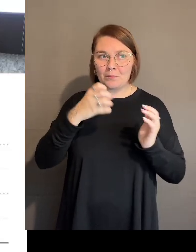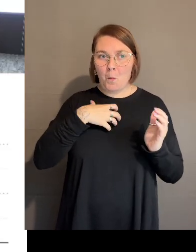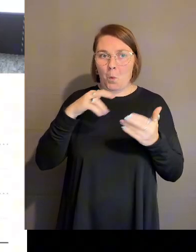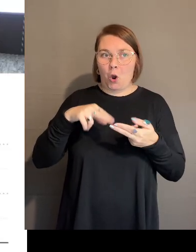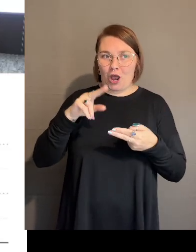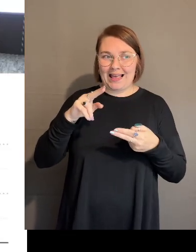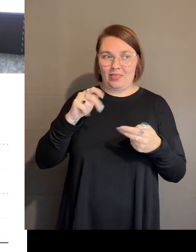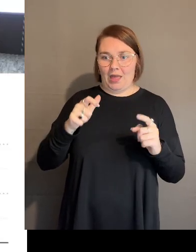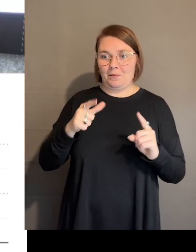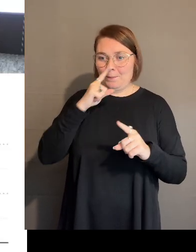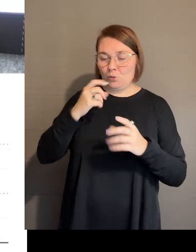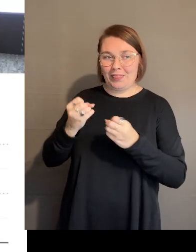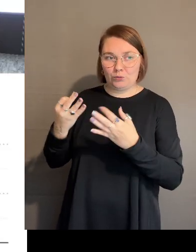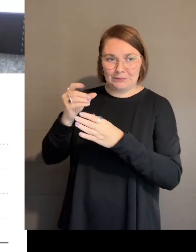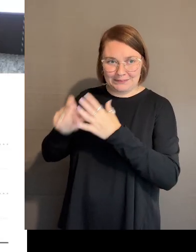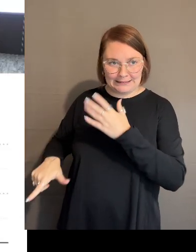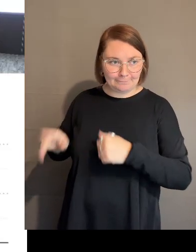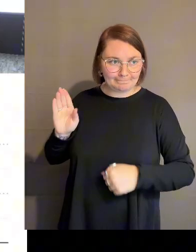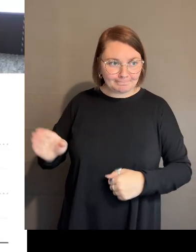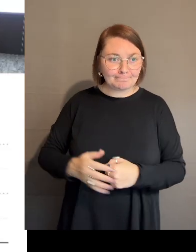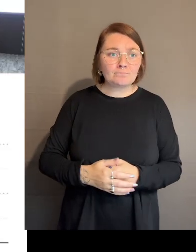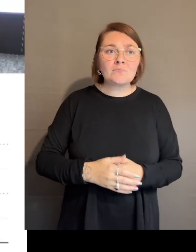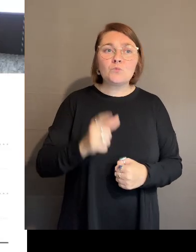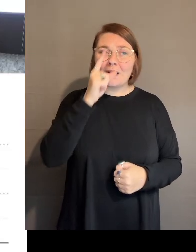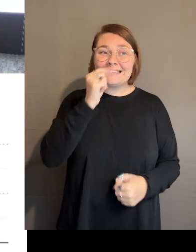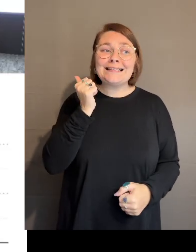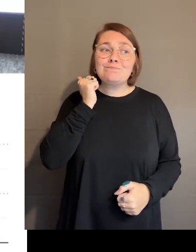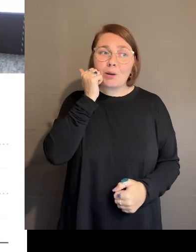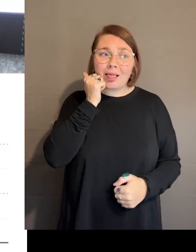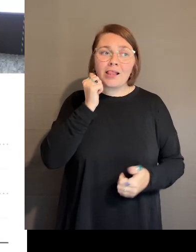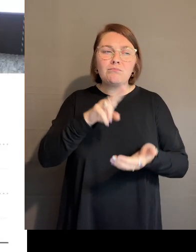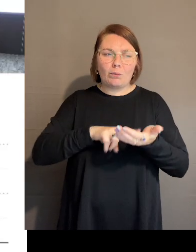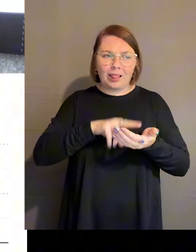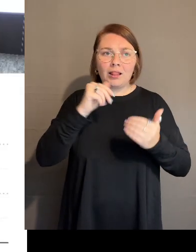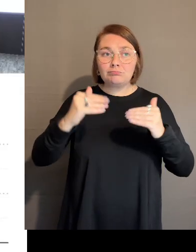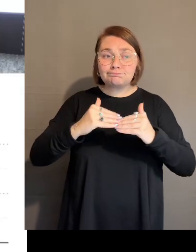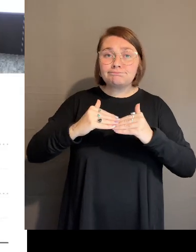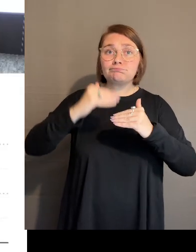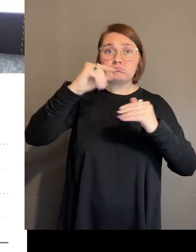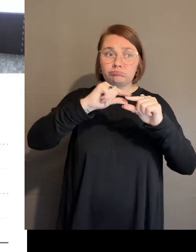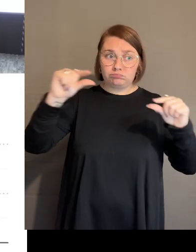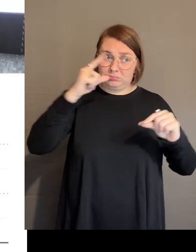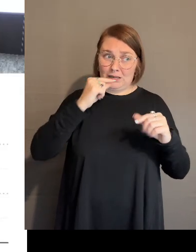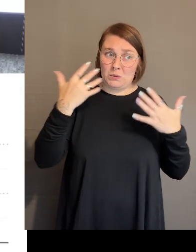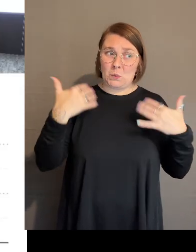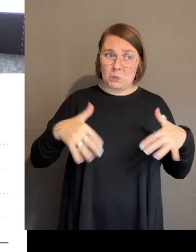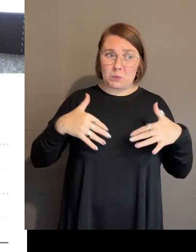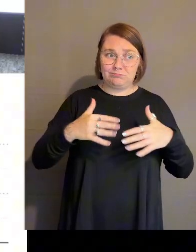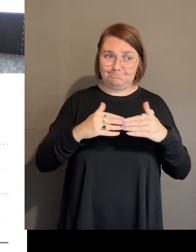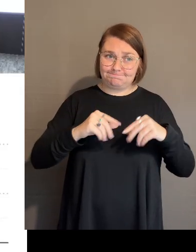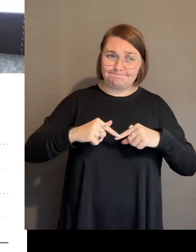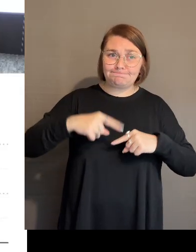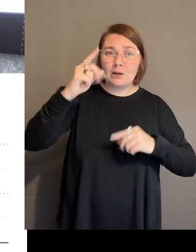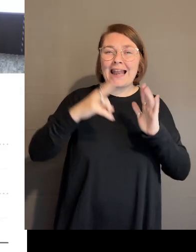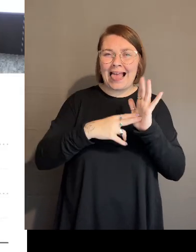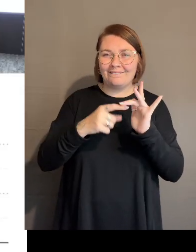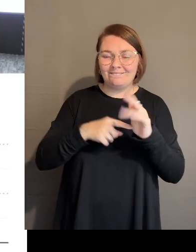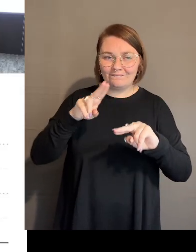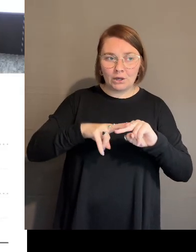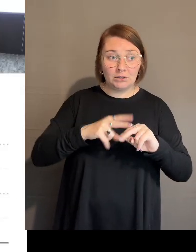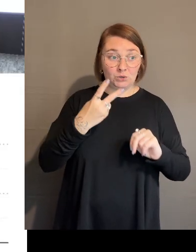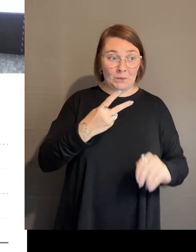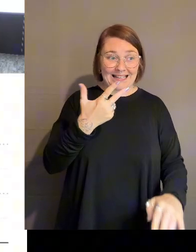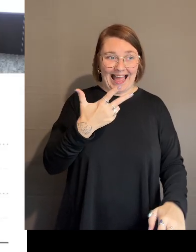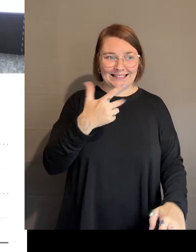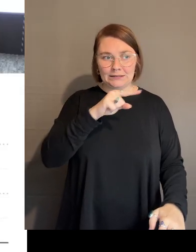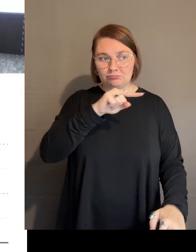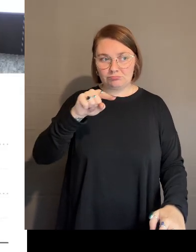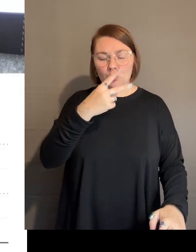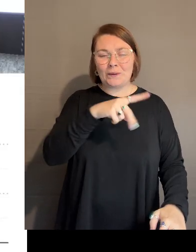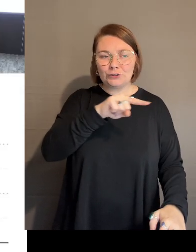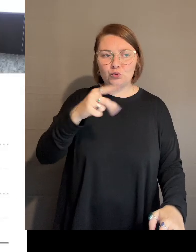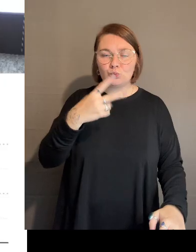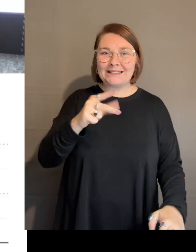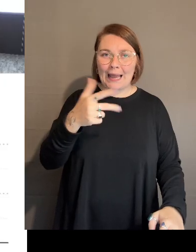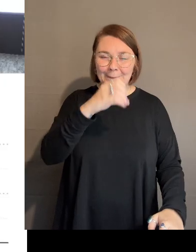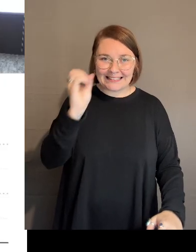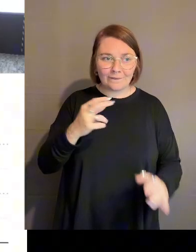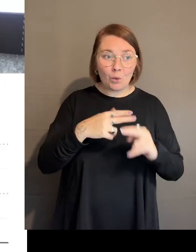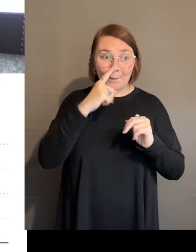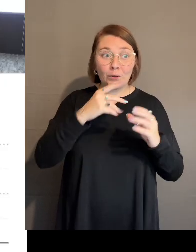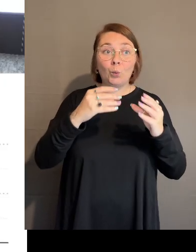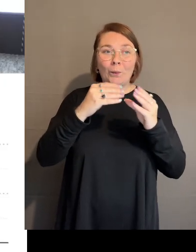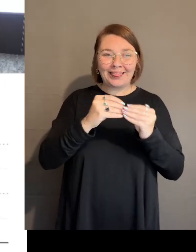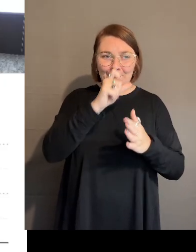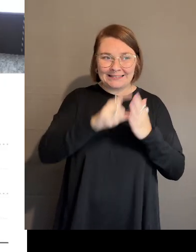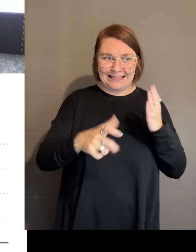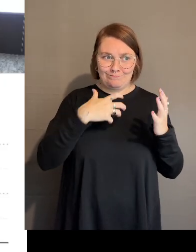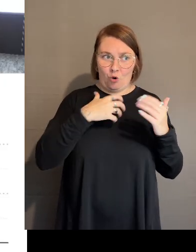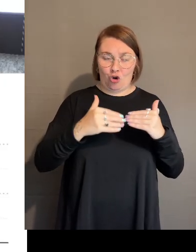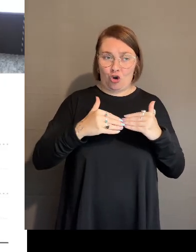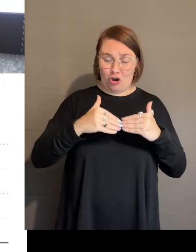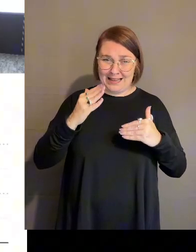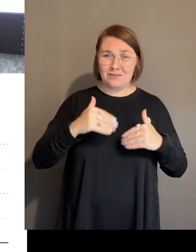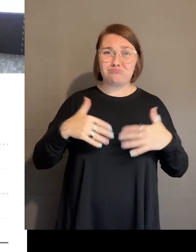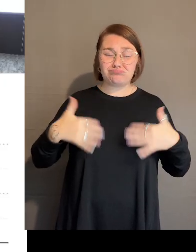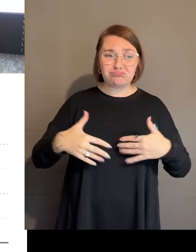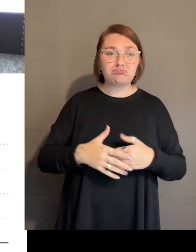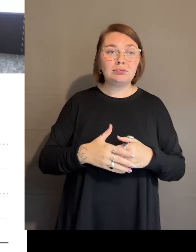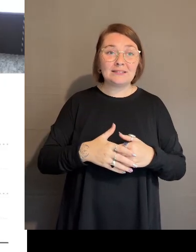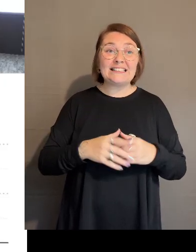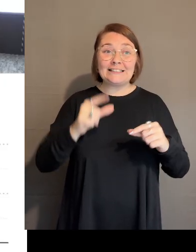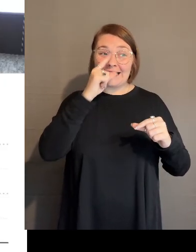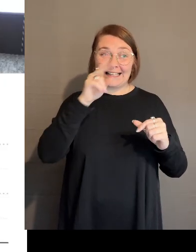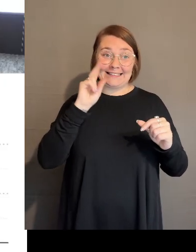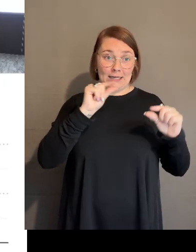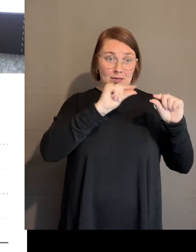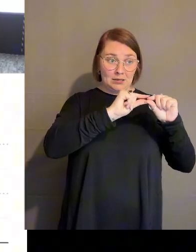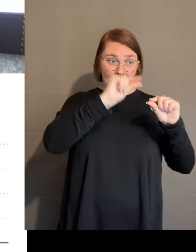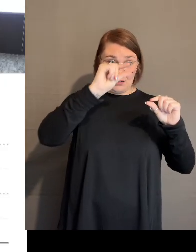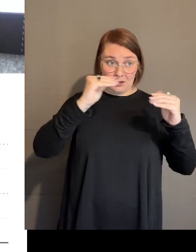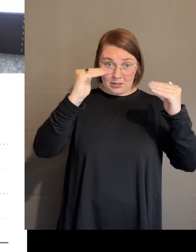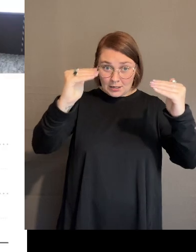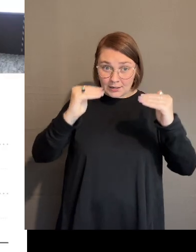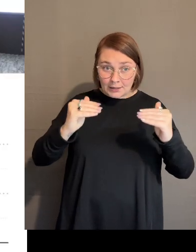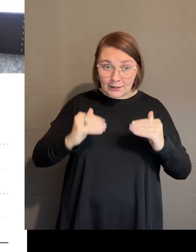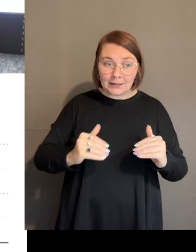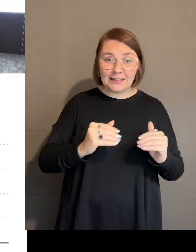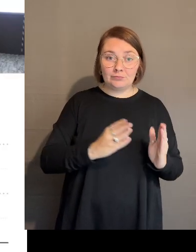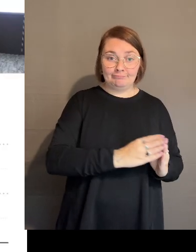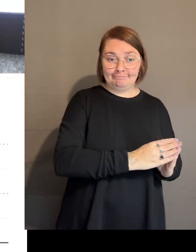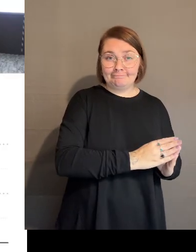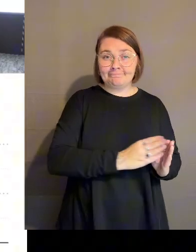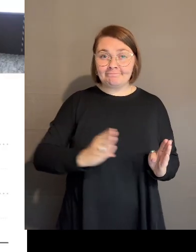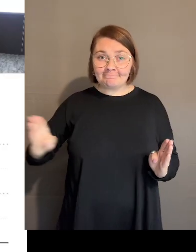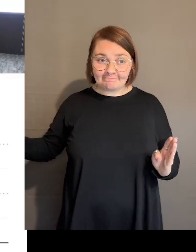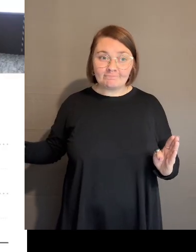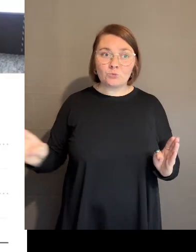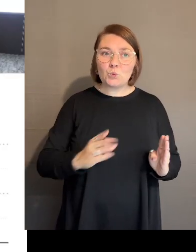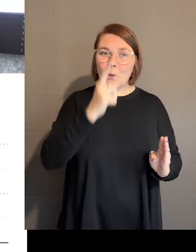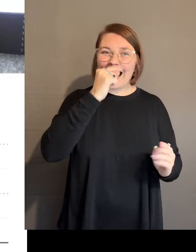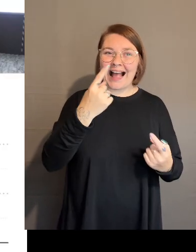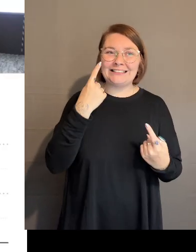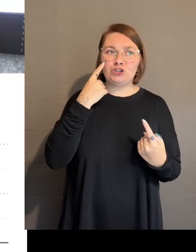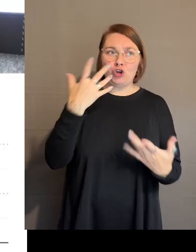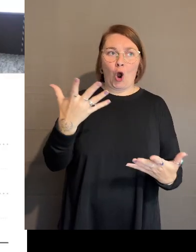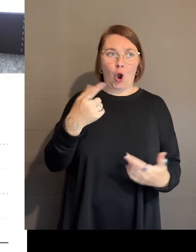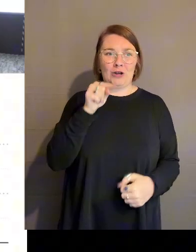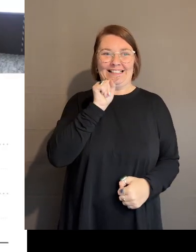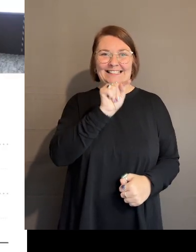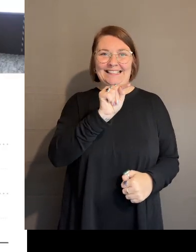The purple line shows the absolute inequalities in NIOS were substantial, around 20 to 28 percentage points, higher for people with disability. And the overlapping confidence intervals between, 2003 and 2023 shows that,